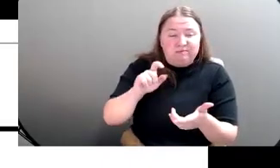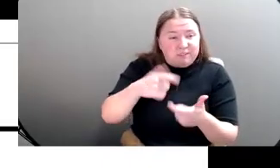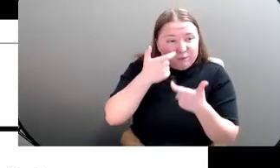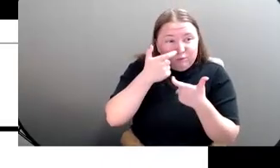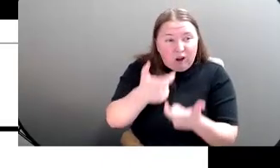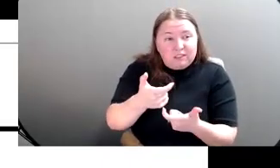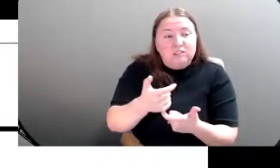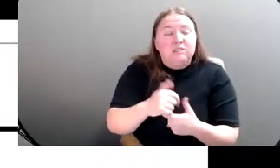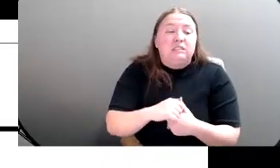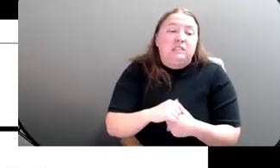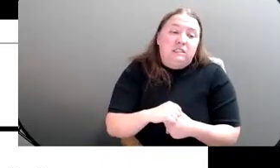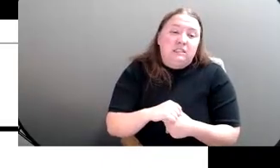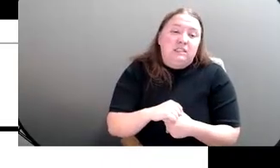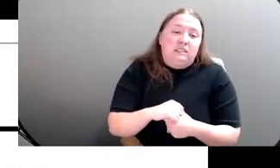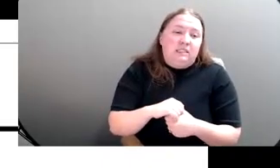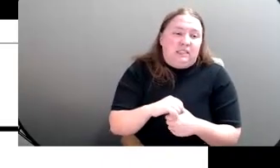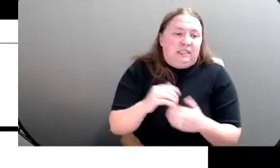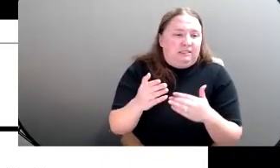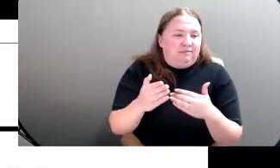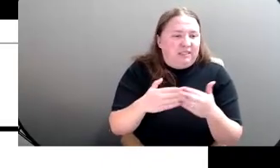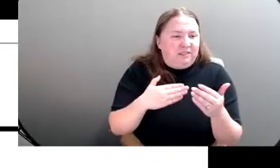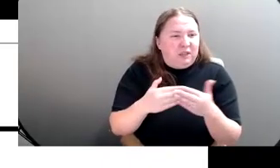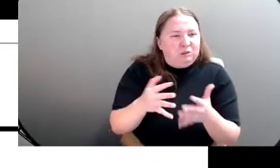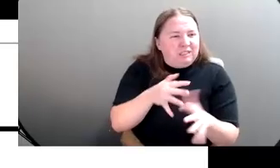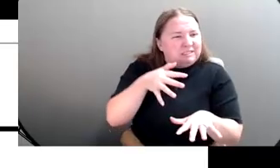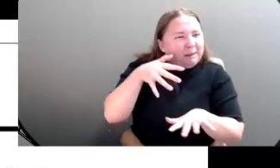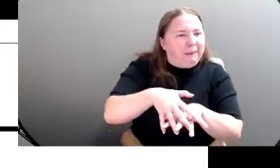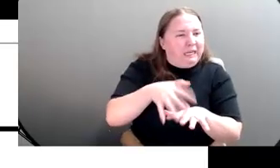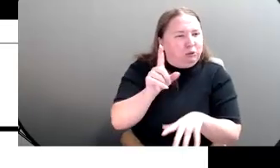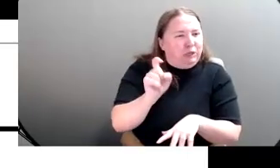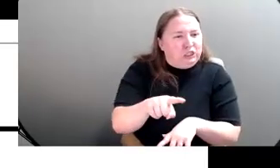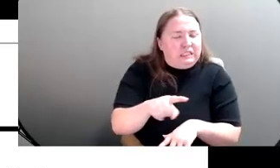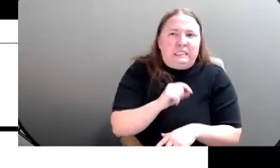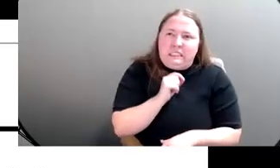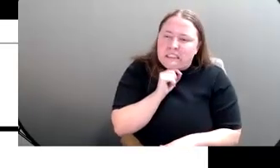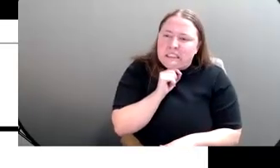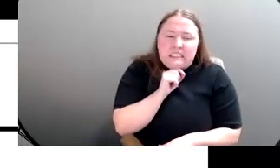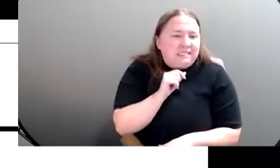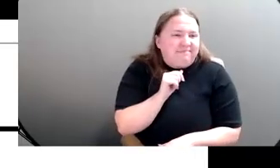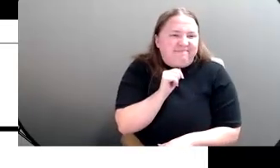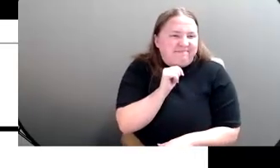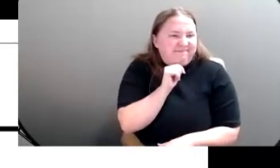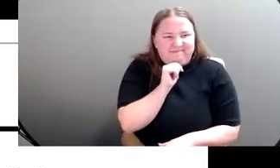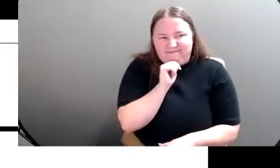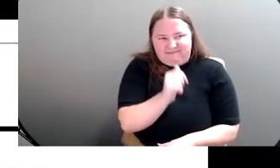even when there's embedded questions, it does not necessarily count